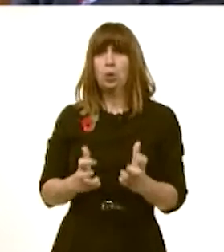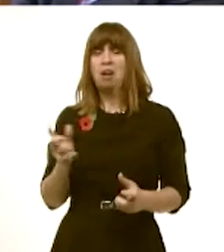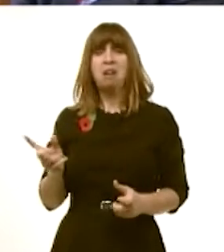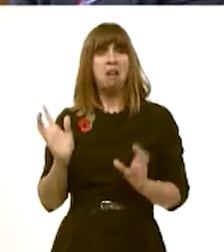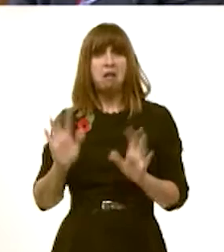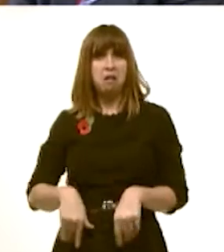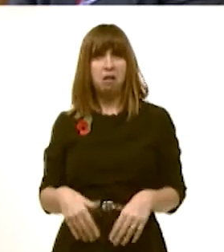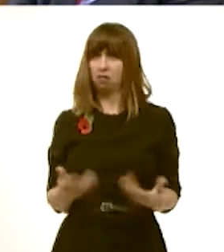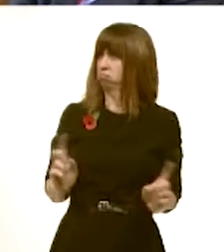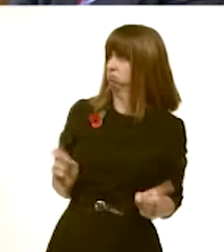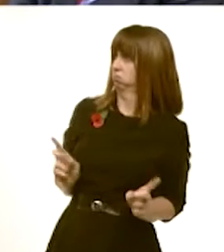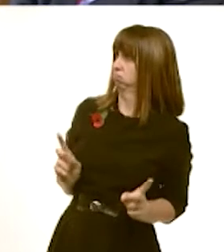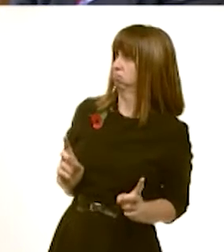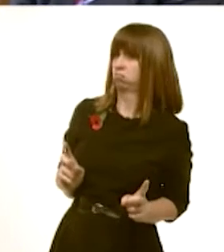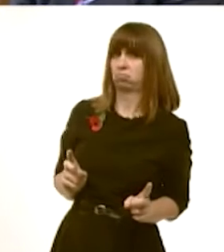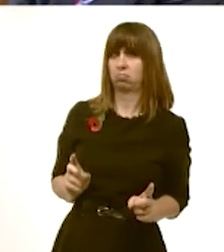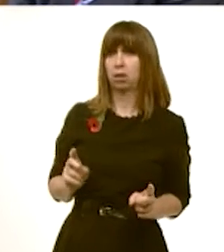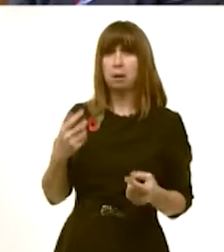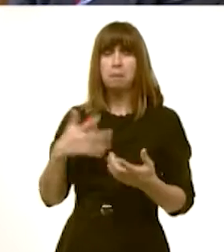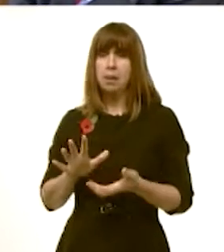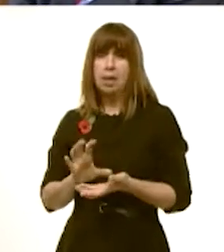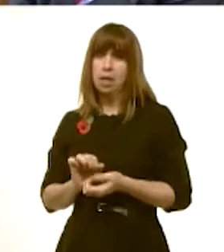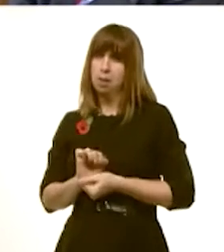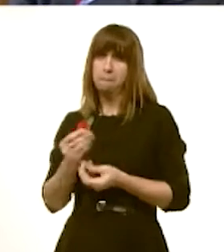Weíve seen that with the enormous loan theyíve given with regard to Hinkley Point.